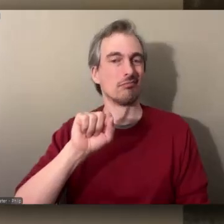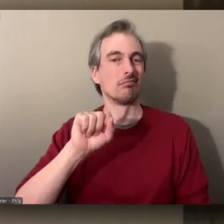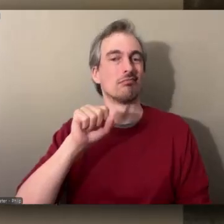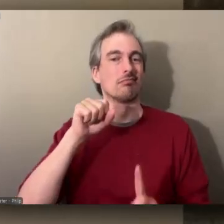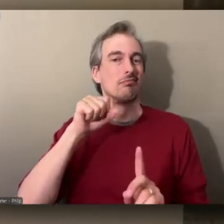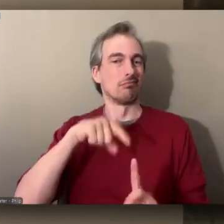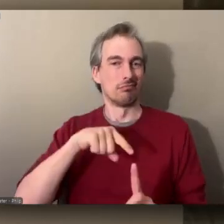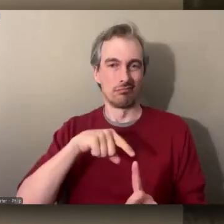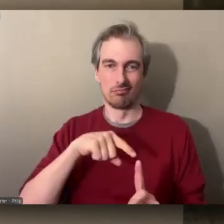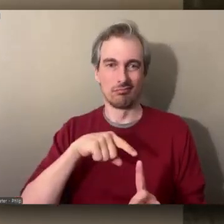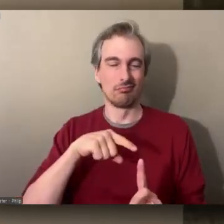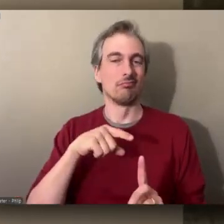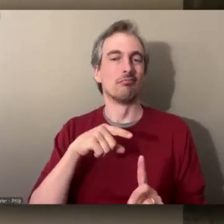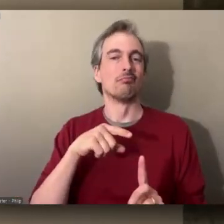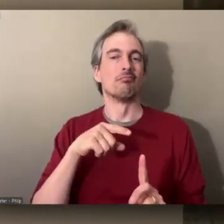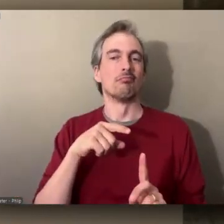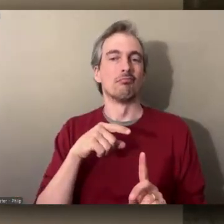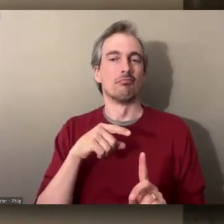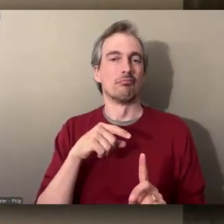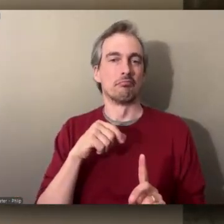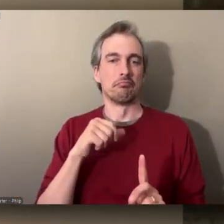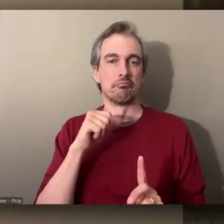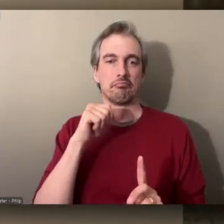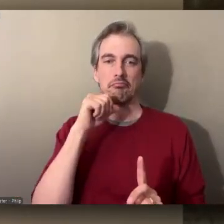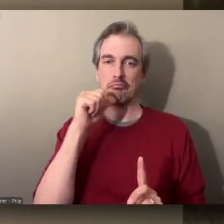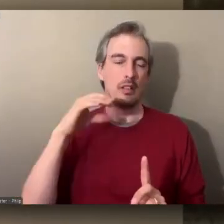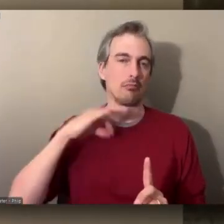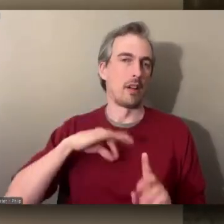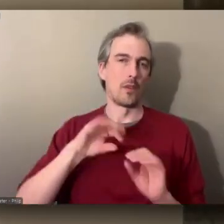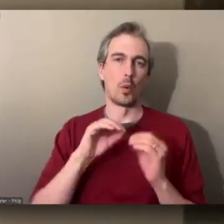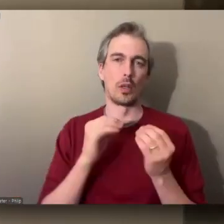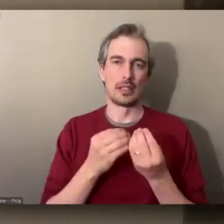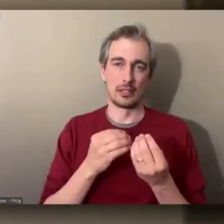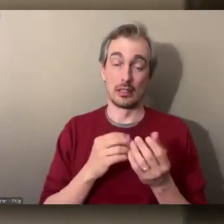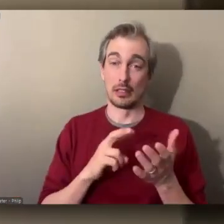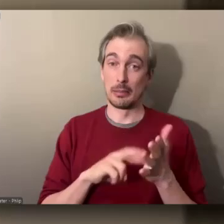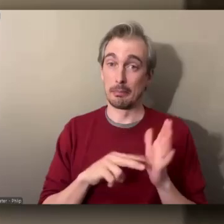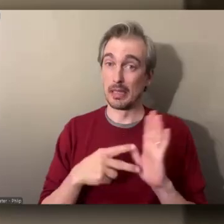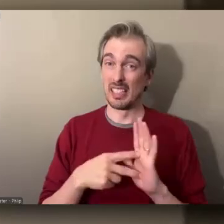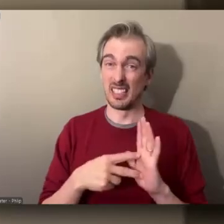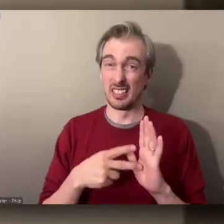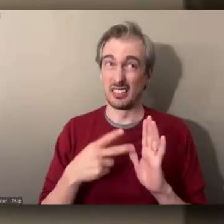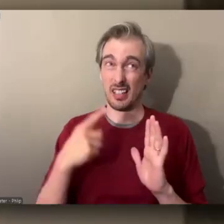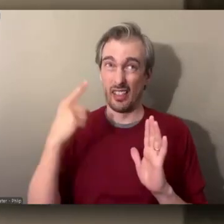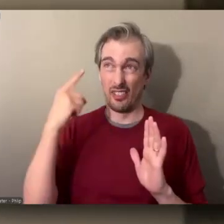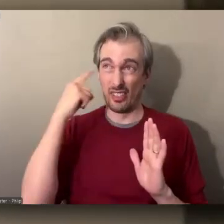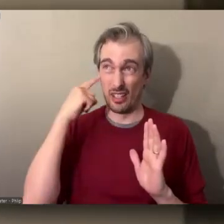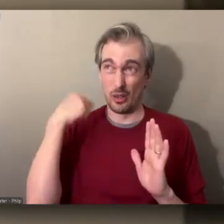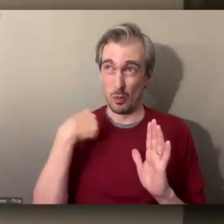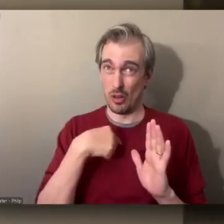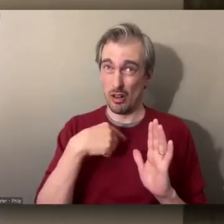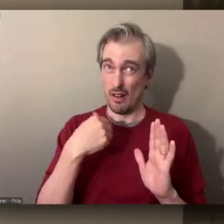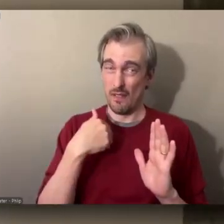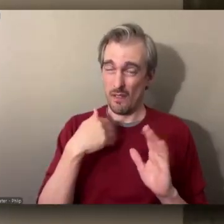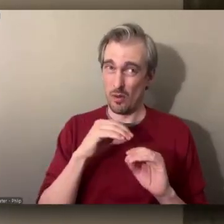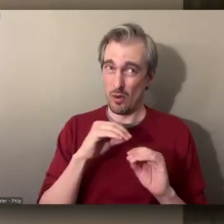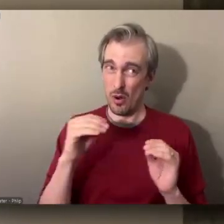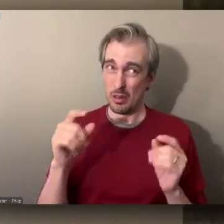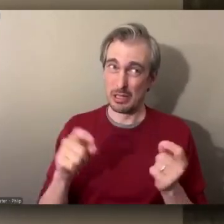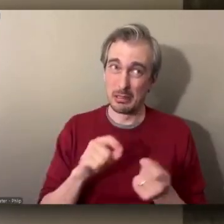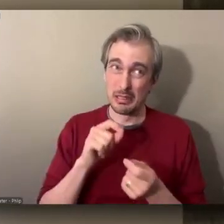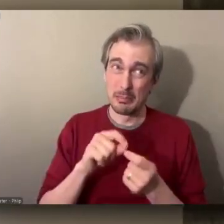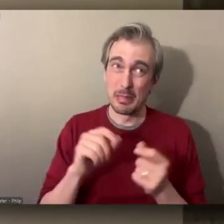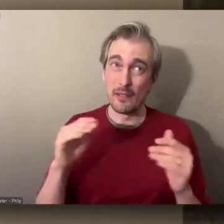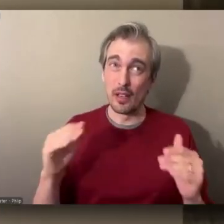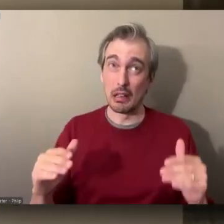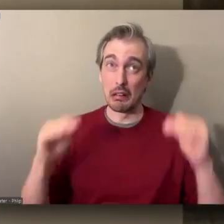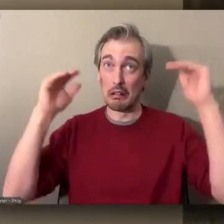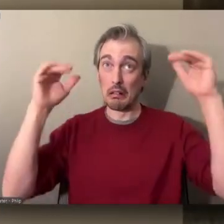I don't believe that we are under any specifically higher requirements than another website that